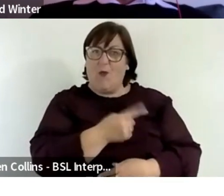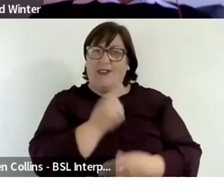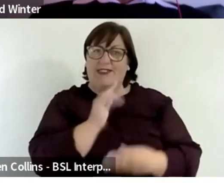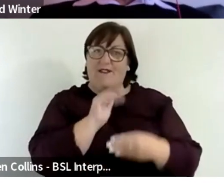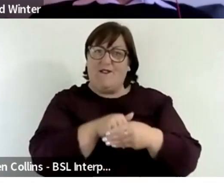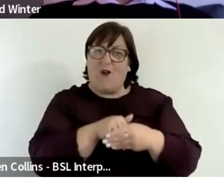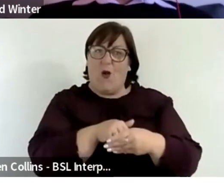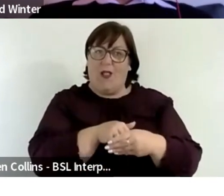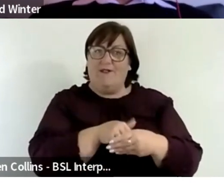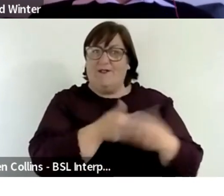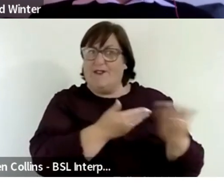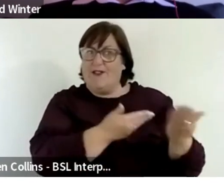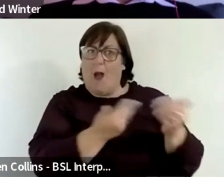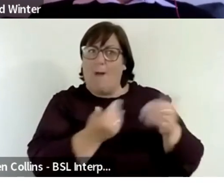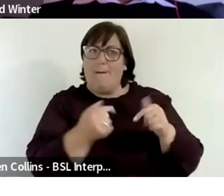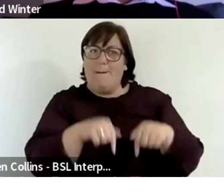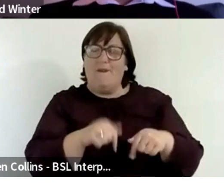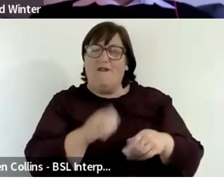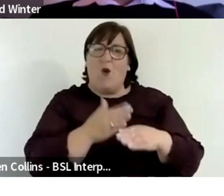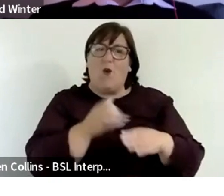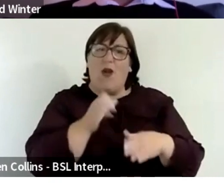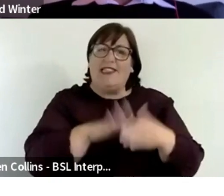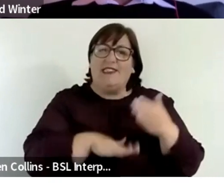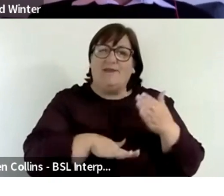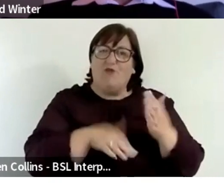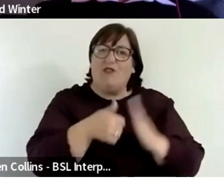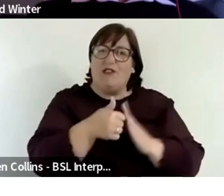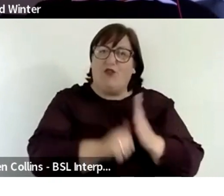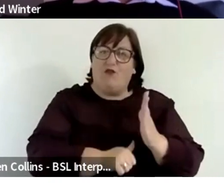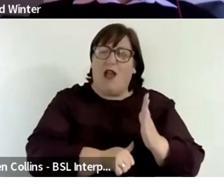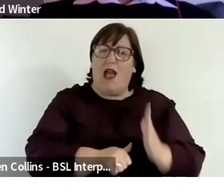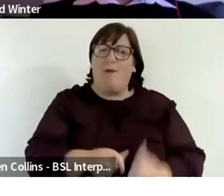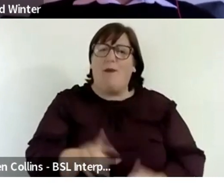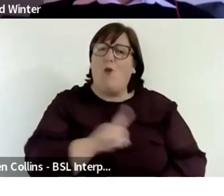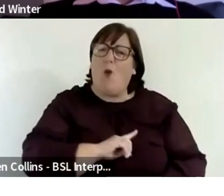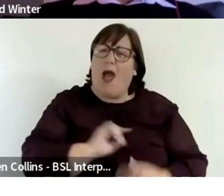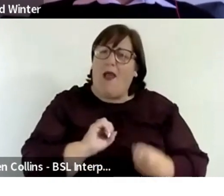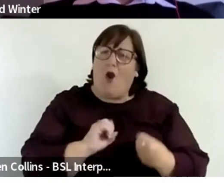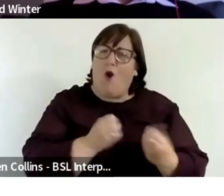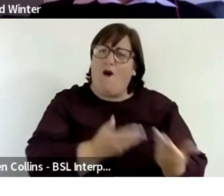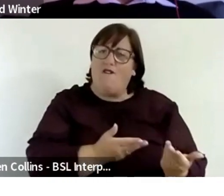The reason we developed this was we wanted to give the young people a chance to visit different workplaces,